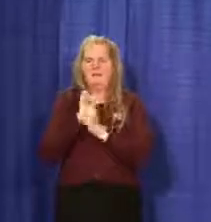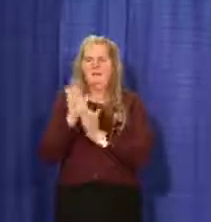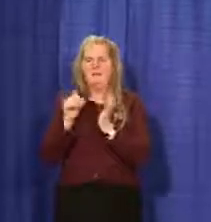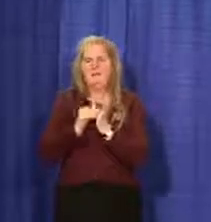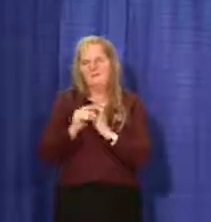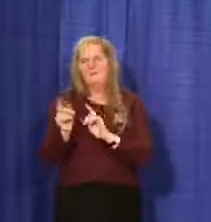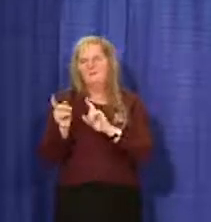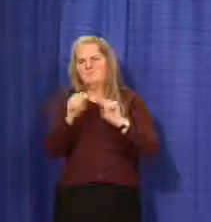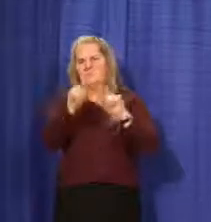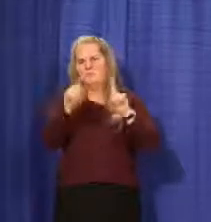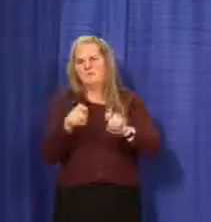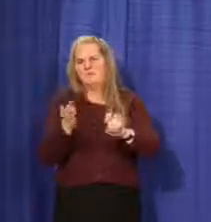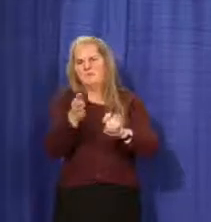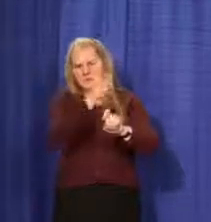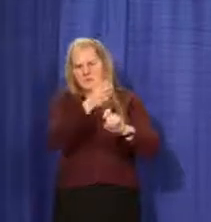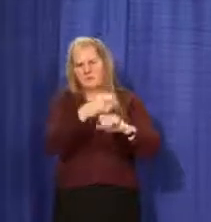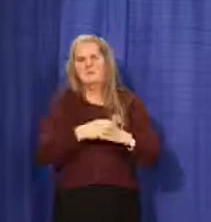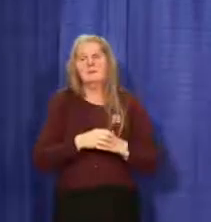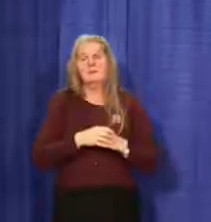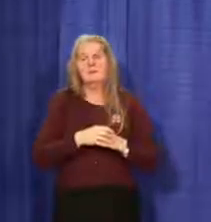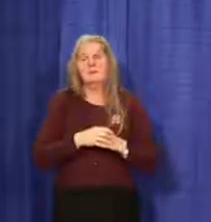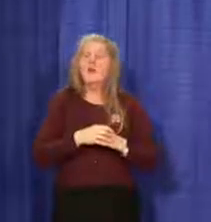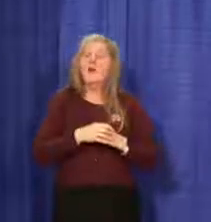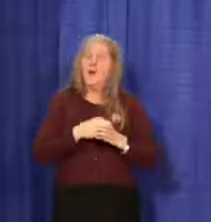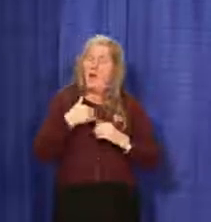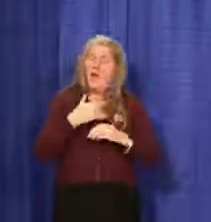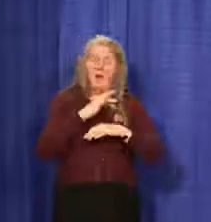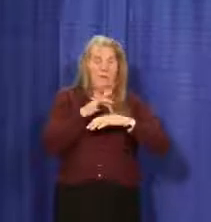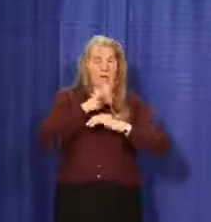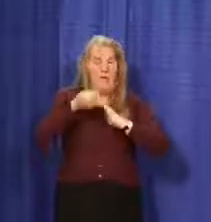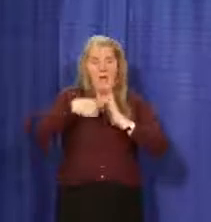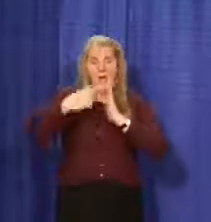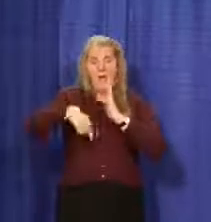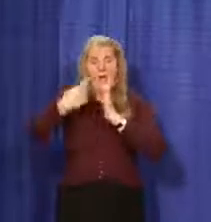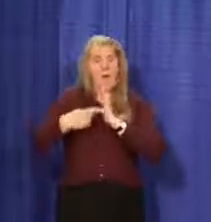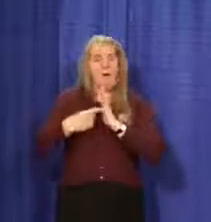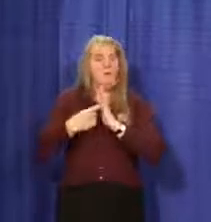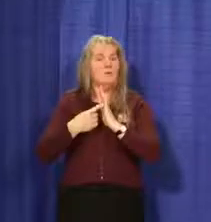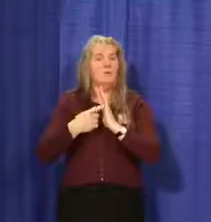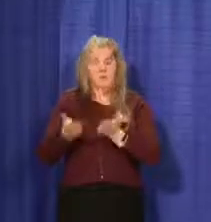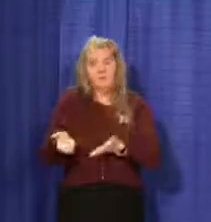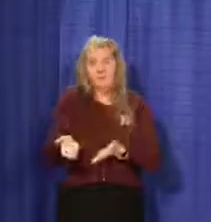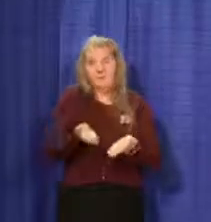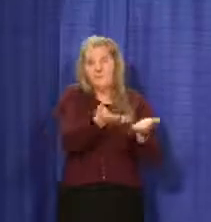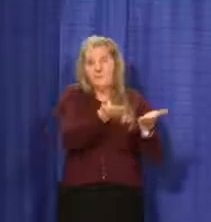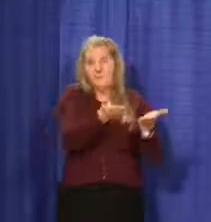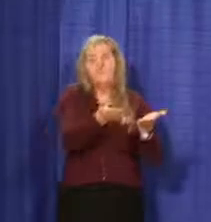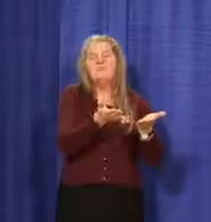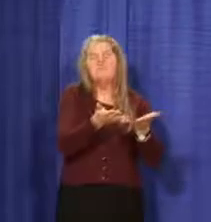to be are most likely place to get tested. They increased hours are part of the effort to boost our overall